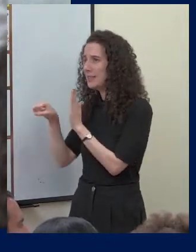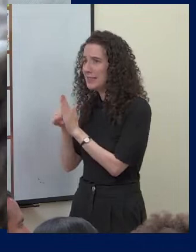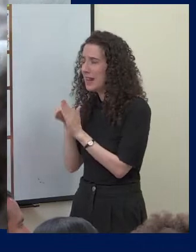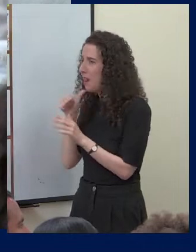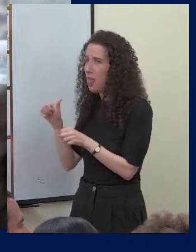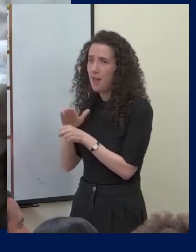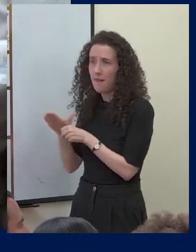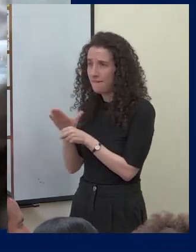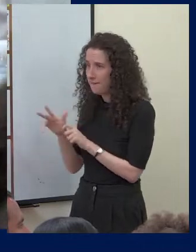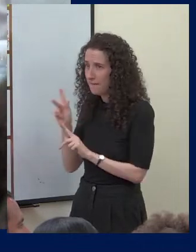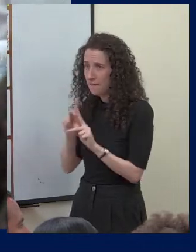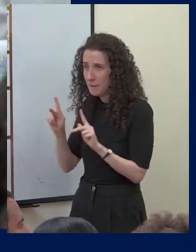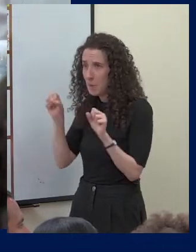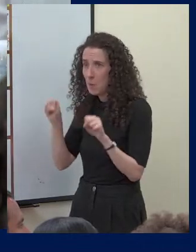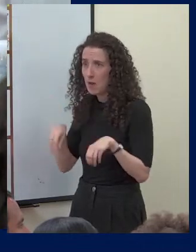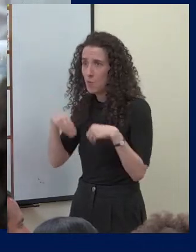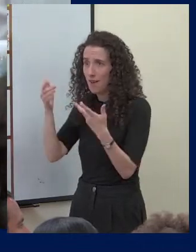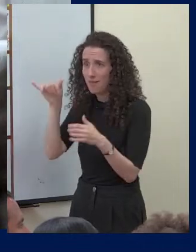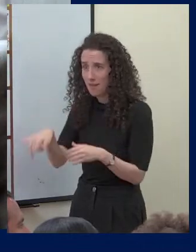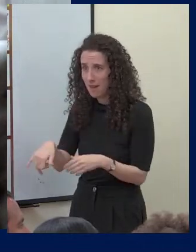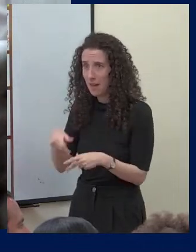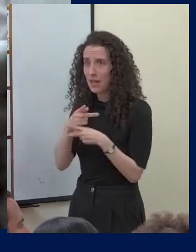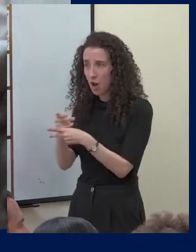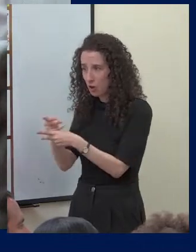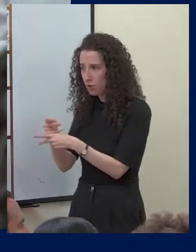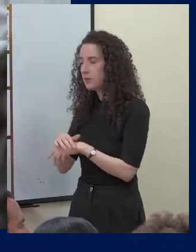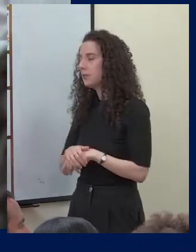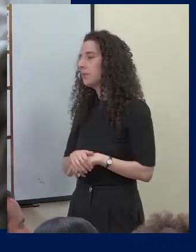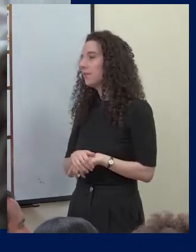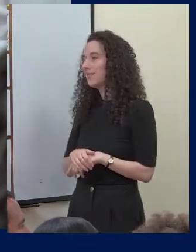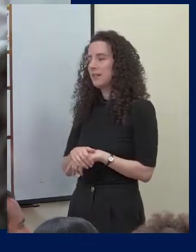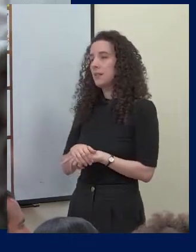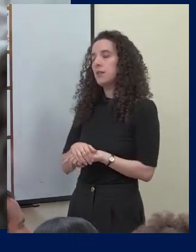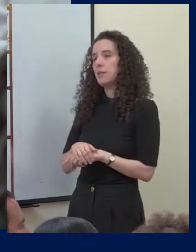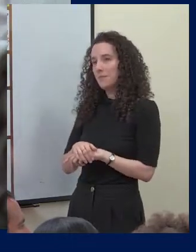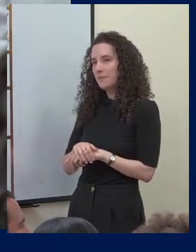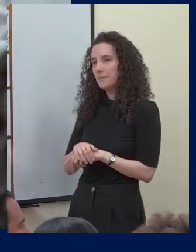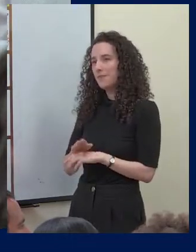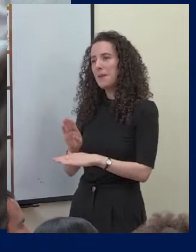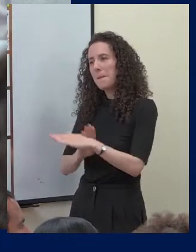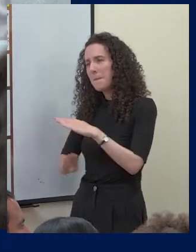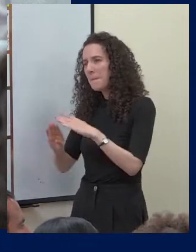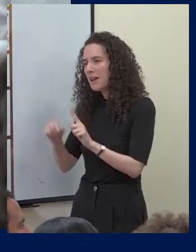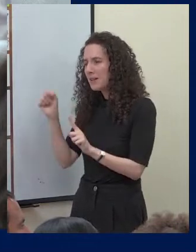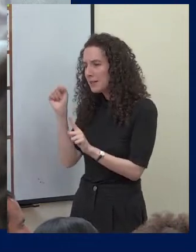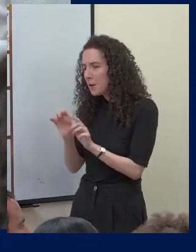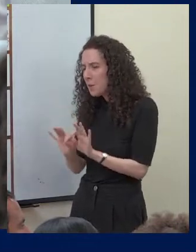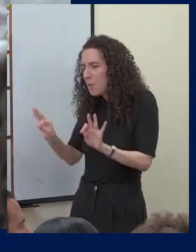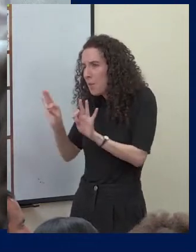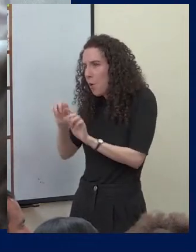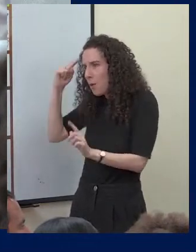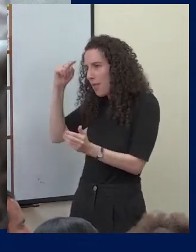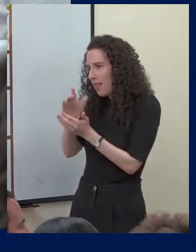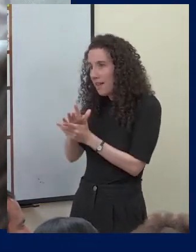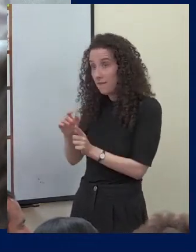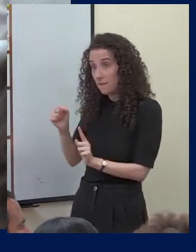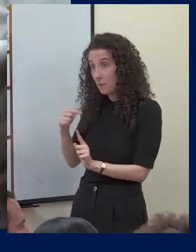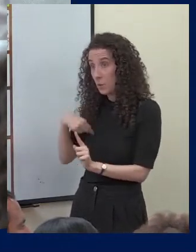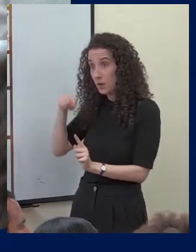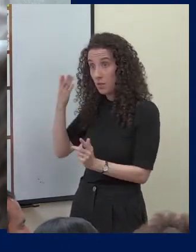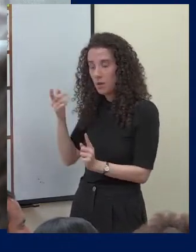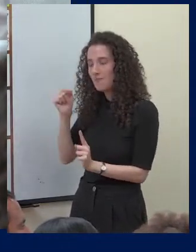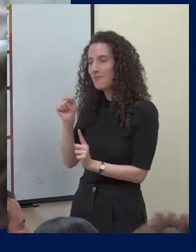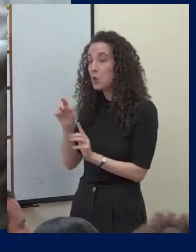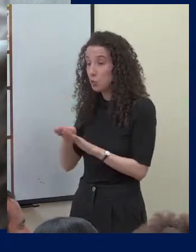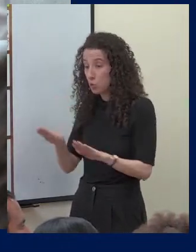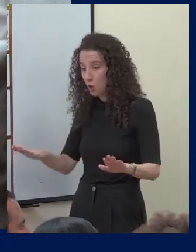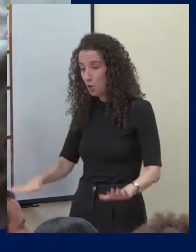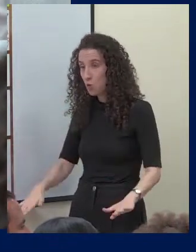A great core belief we have as children grow up in a family.